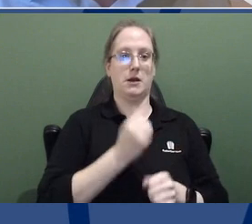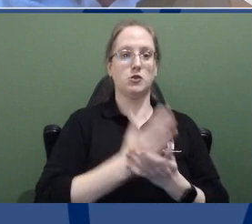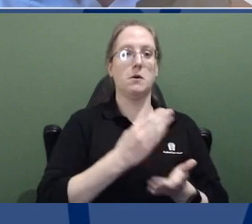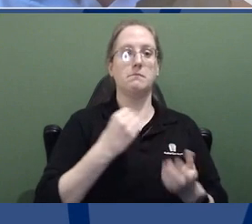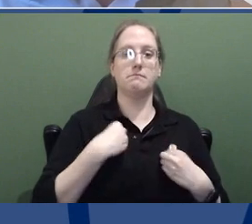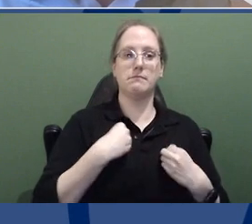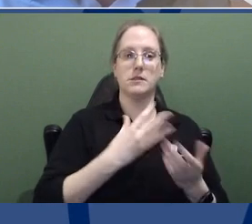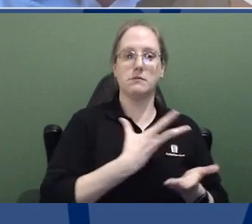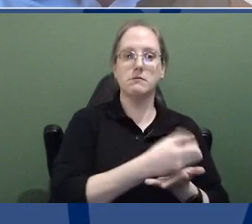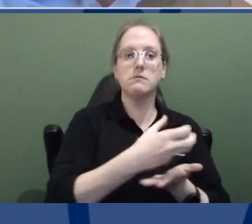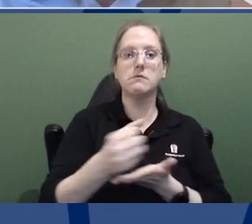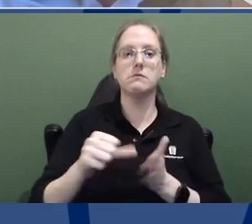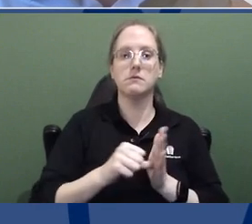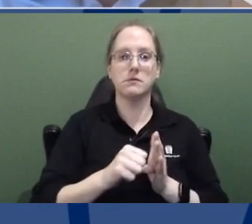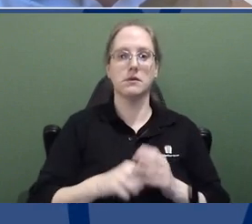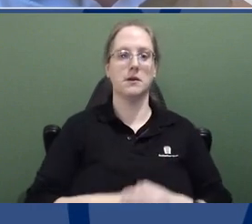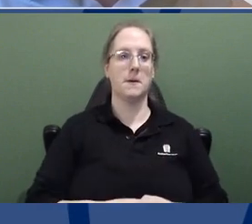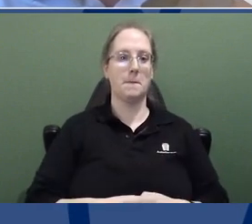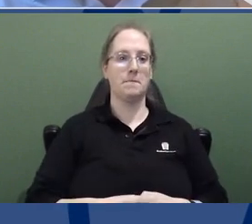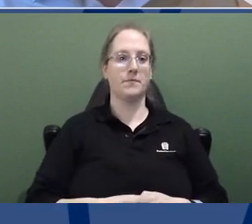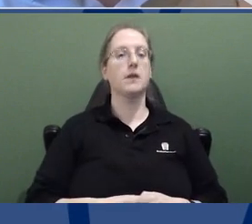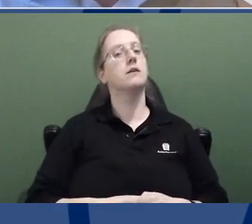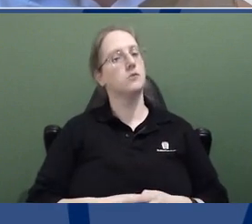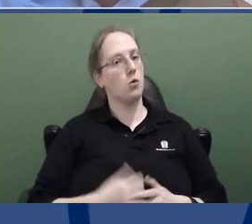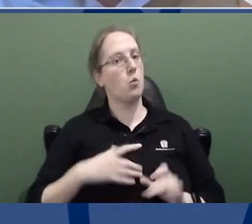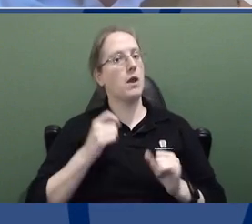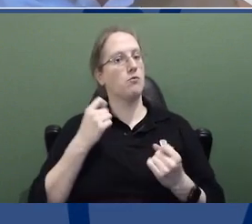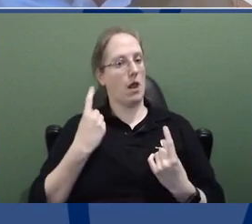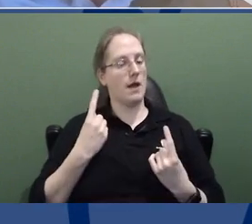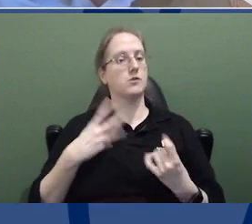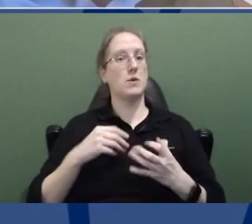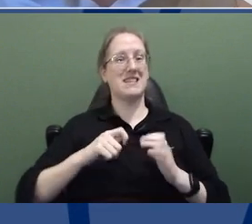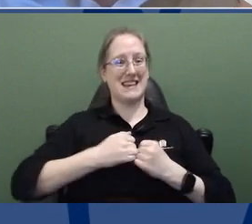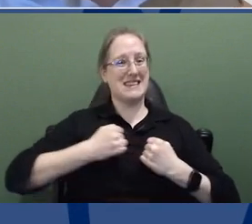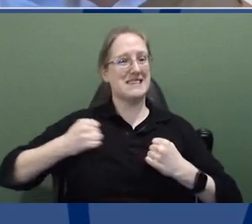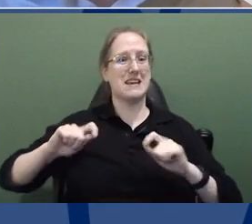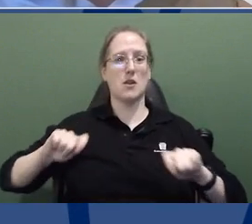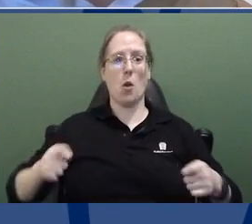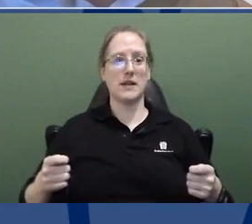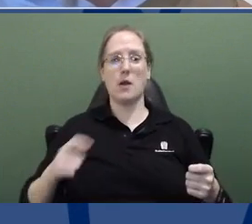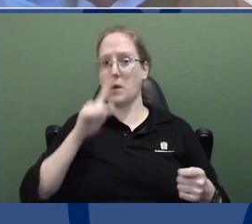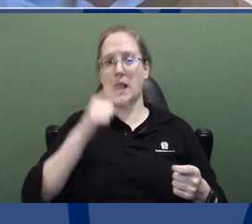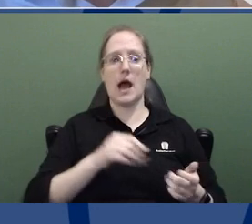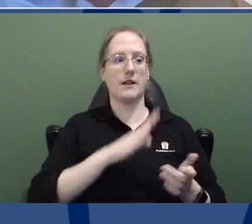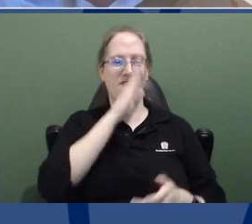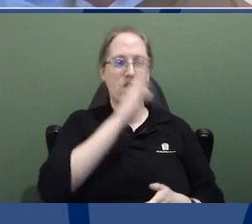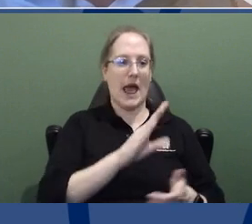lockdown, it wasn't sufficient to provide flat rate grants, that we would need to provide